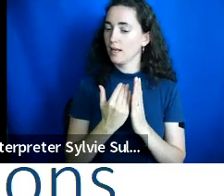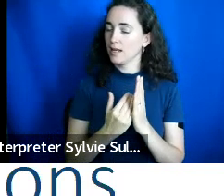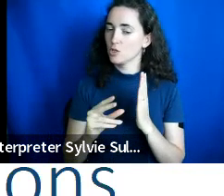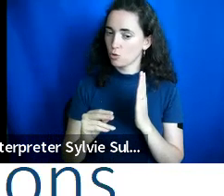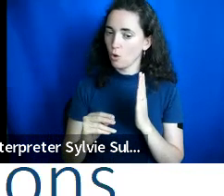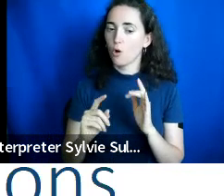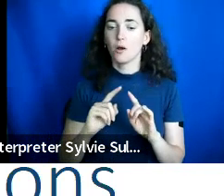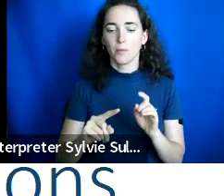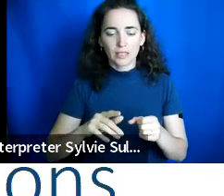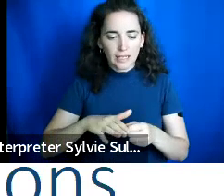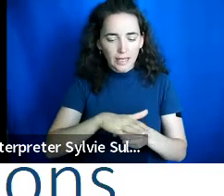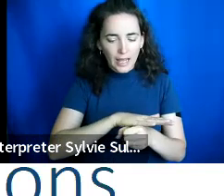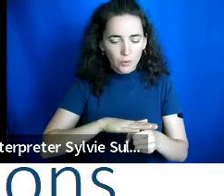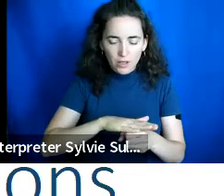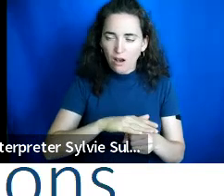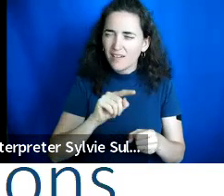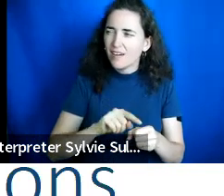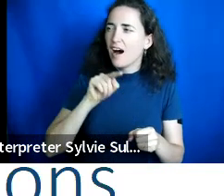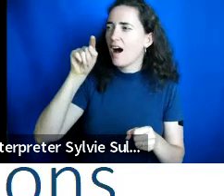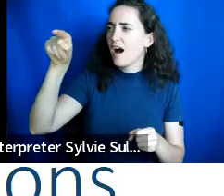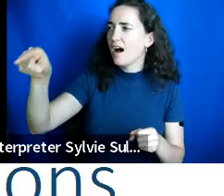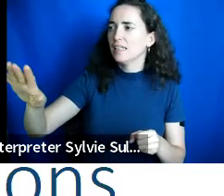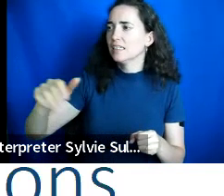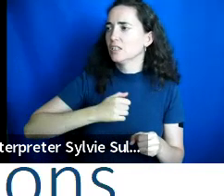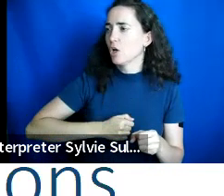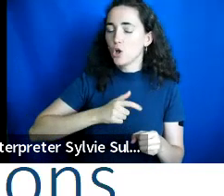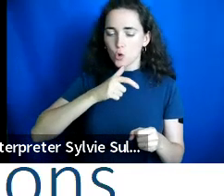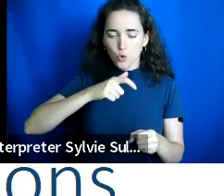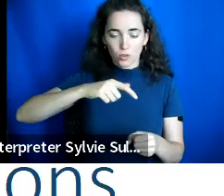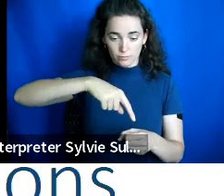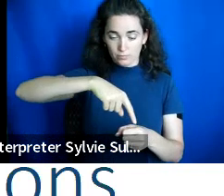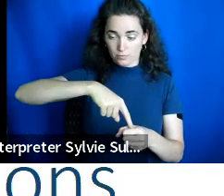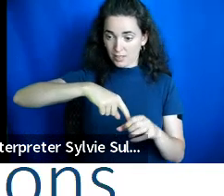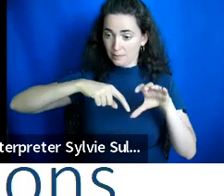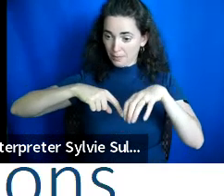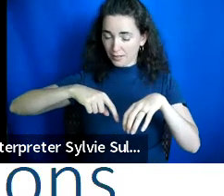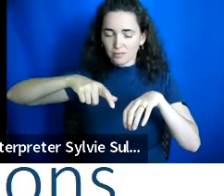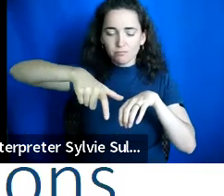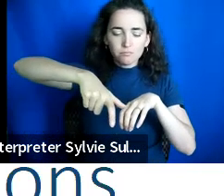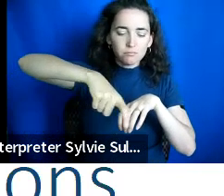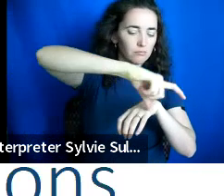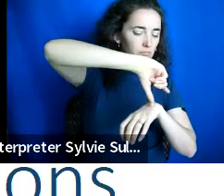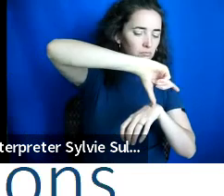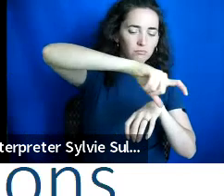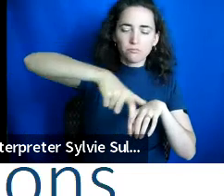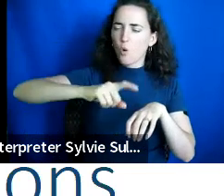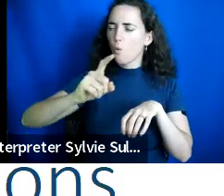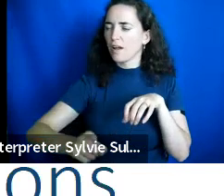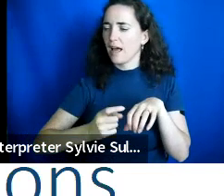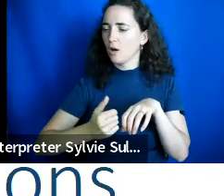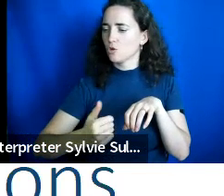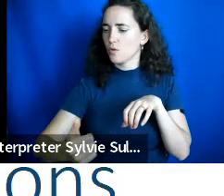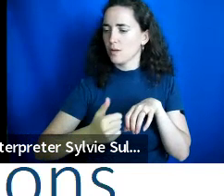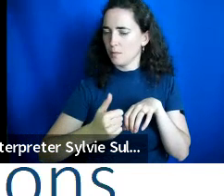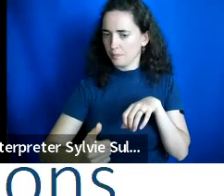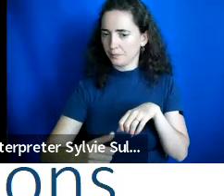It is focused around people who would live within a 1 h, transportation time to the day program.